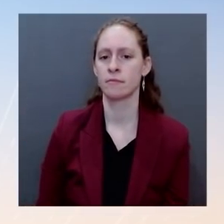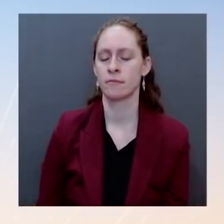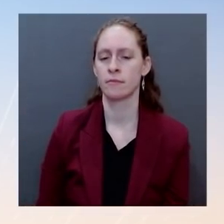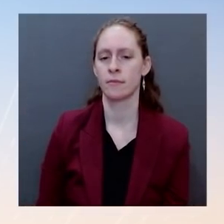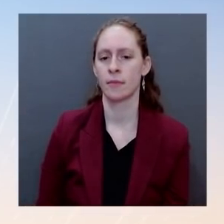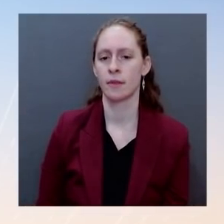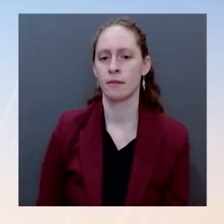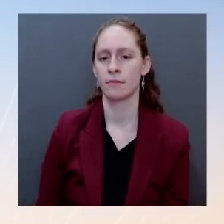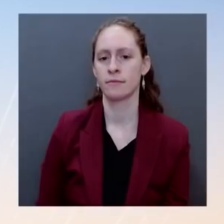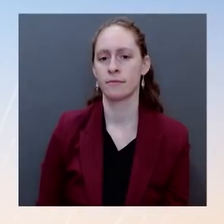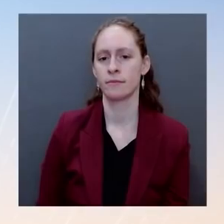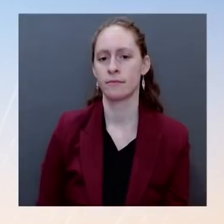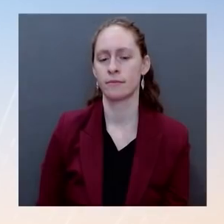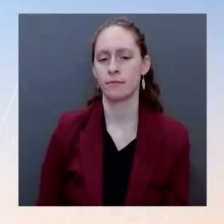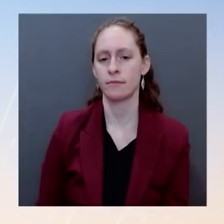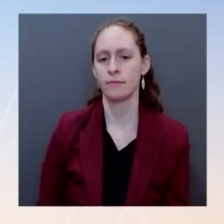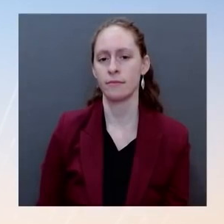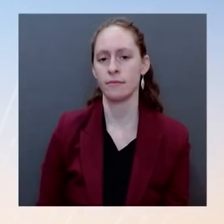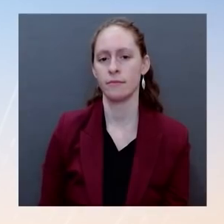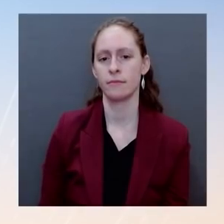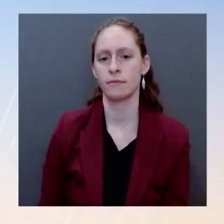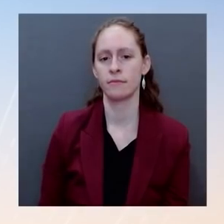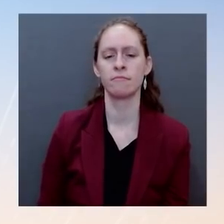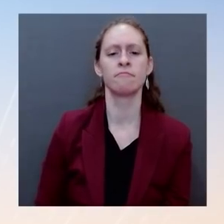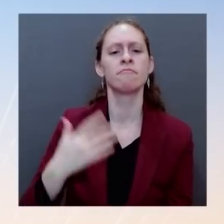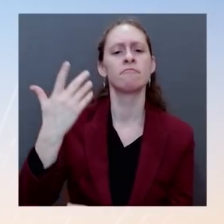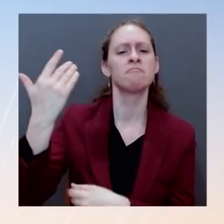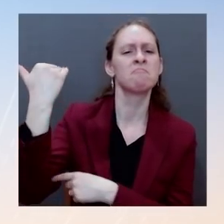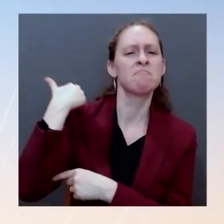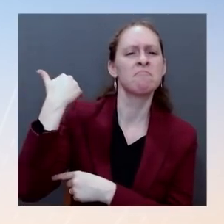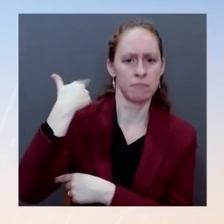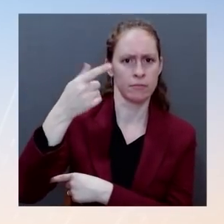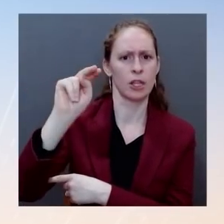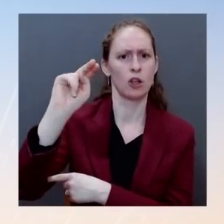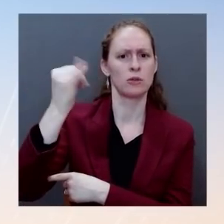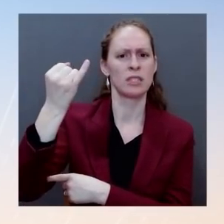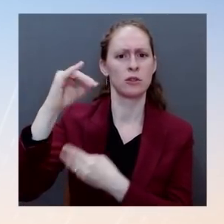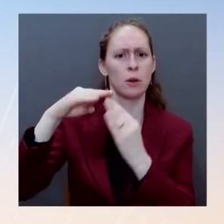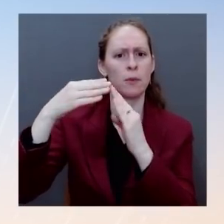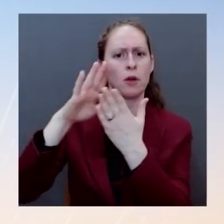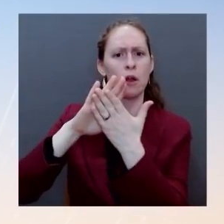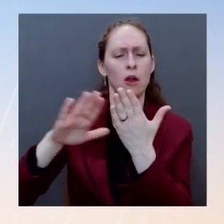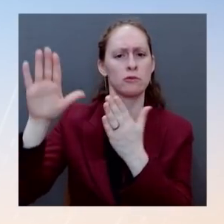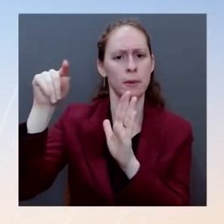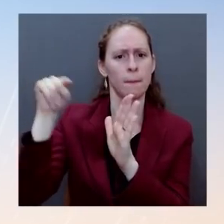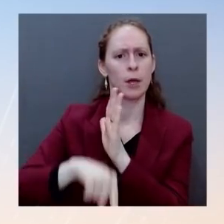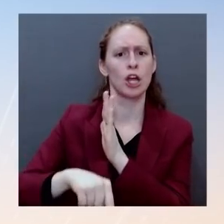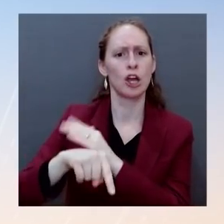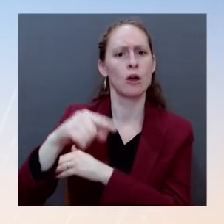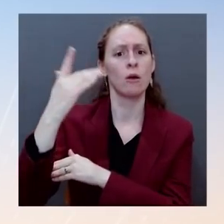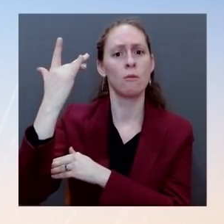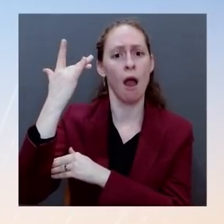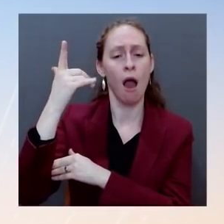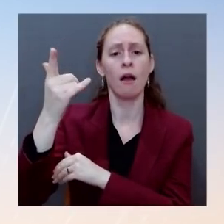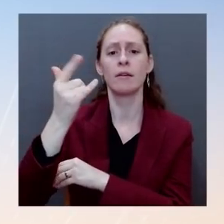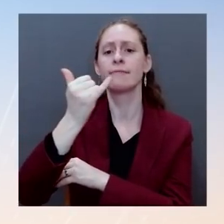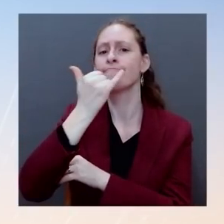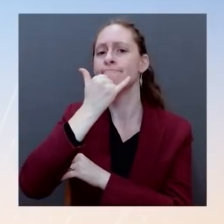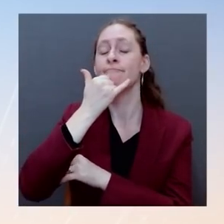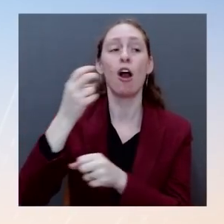Legislation to require ride-hailing services like Uber and Lyft to have electronic systems to match riders with passengers